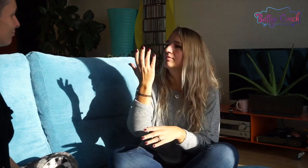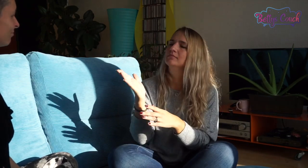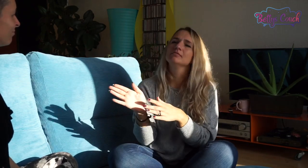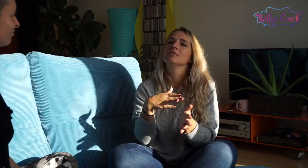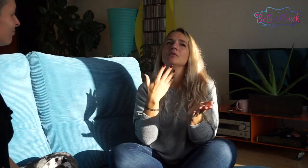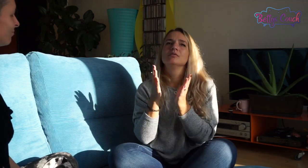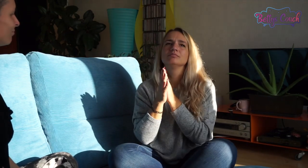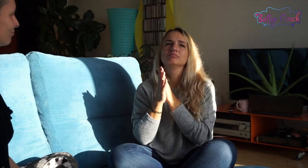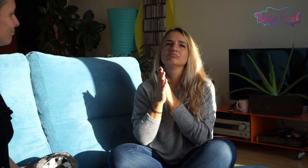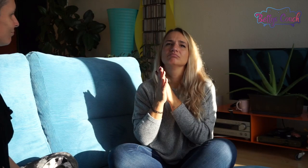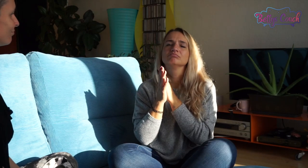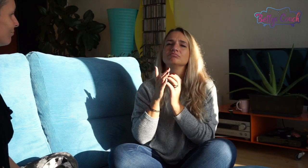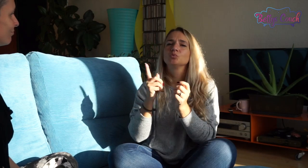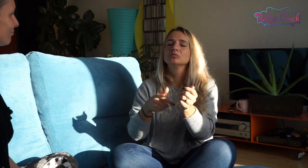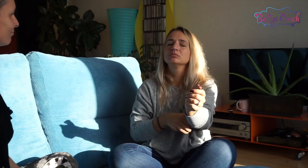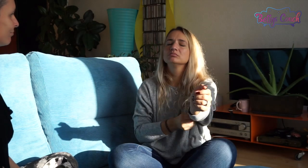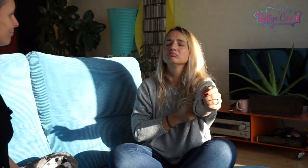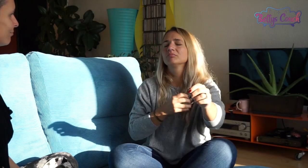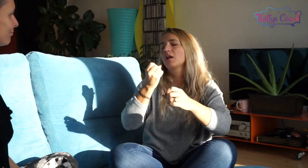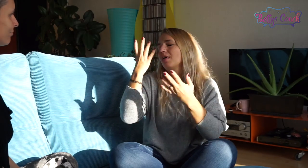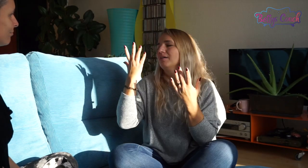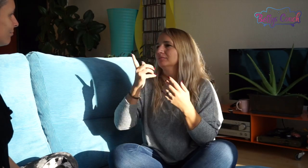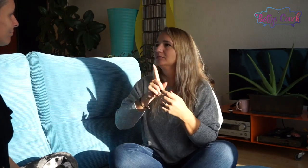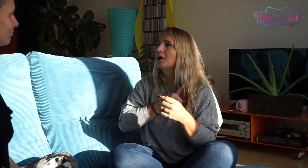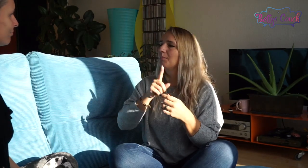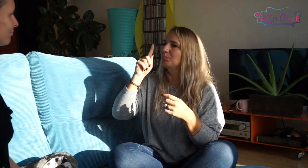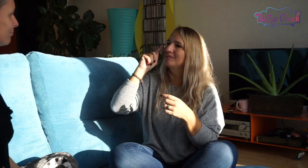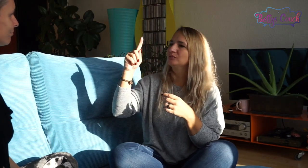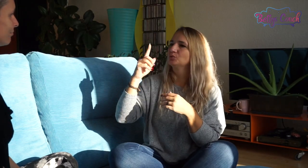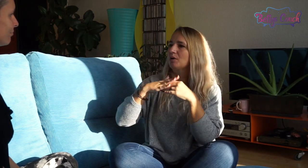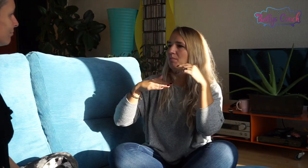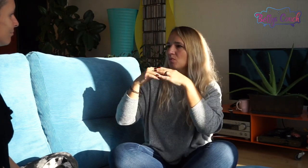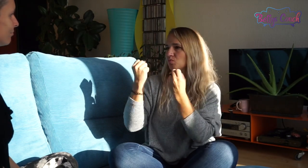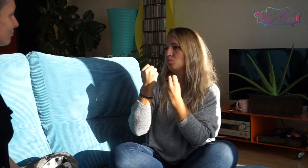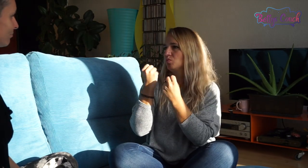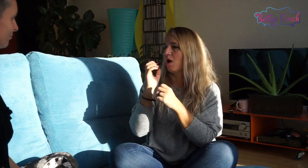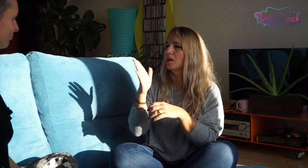Then my self-confidence grew in time.